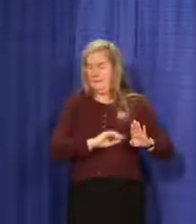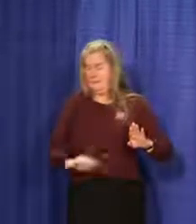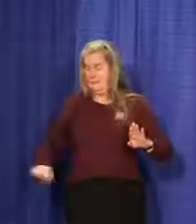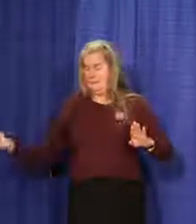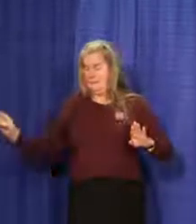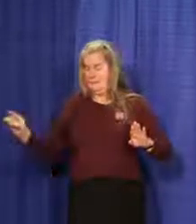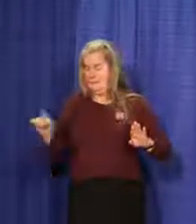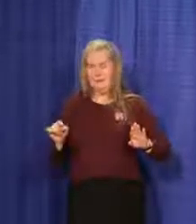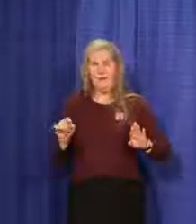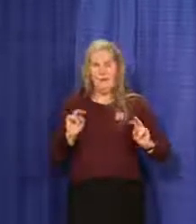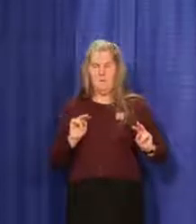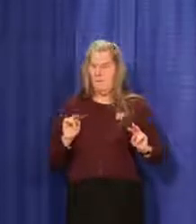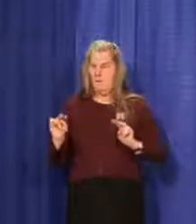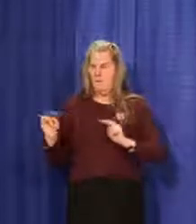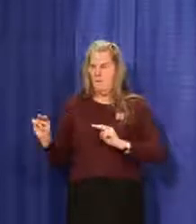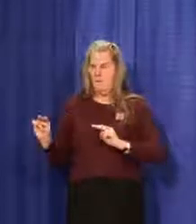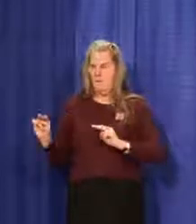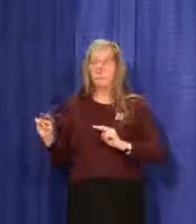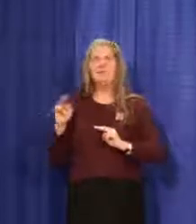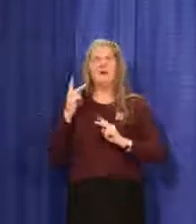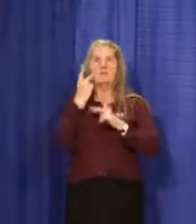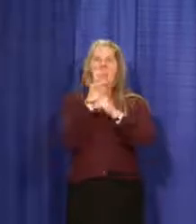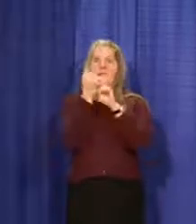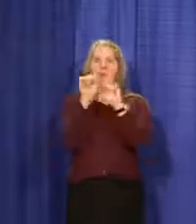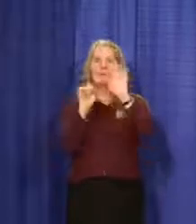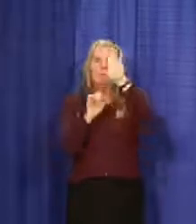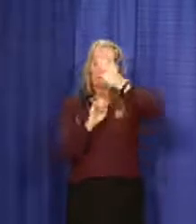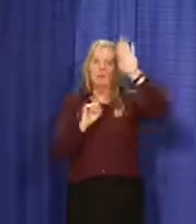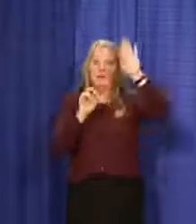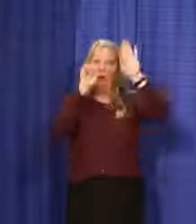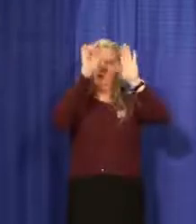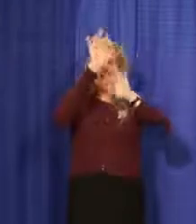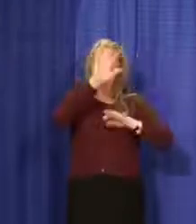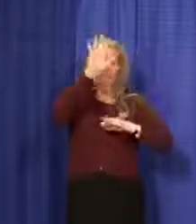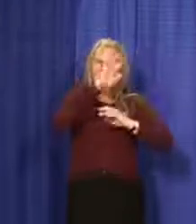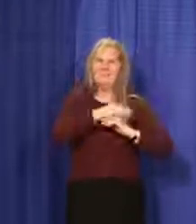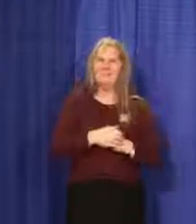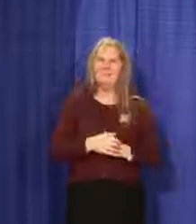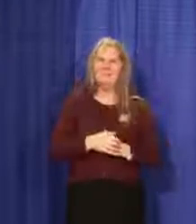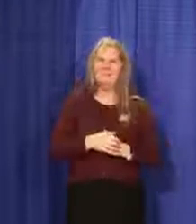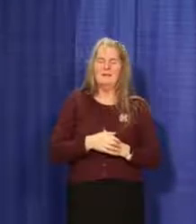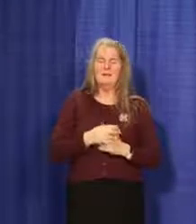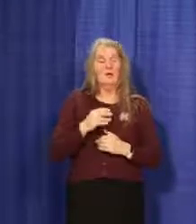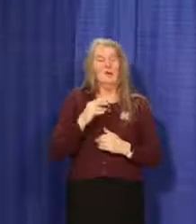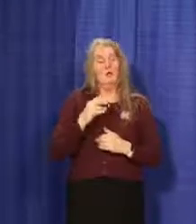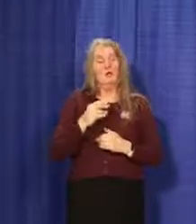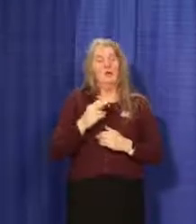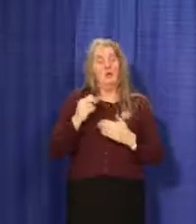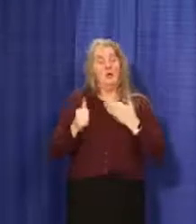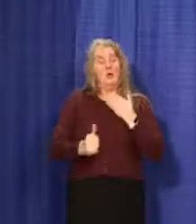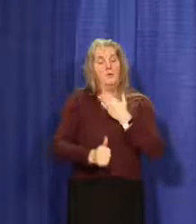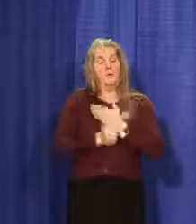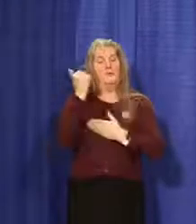north, we need to stay on track with our own safety measures. The risk to Yukoners from COVID